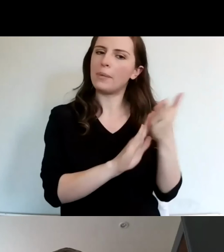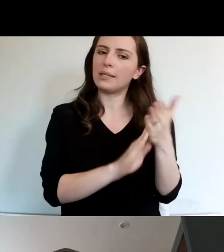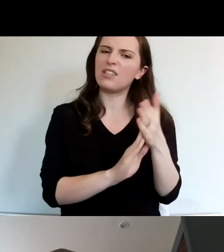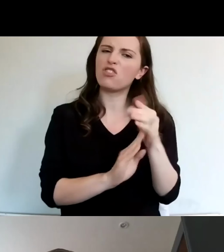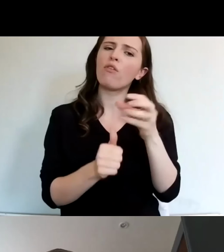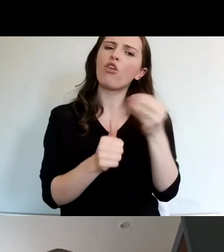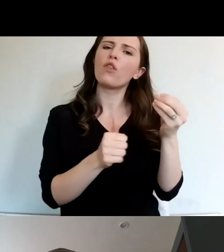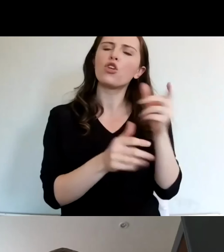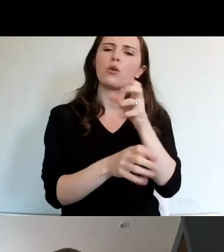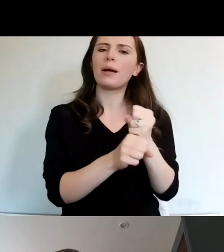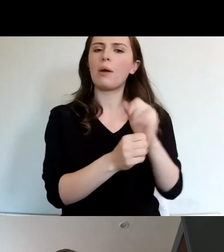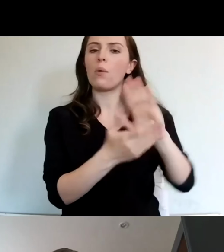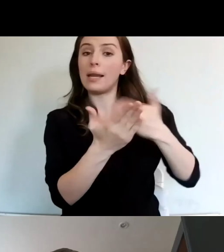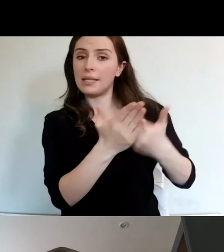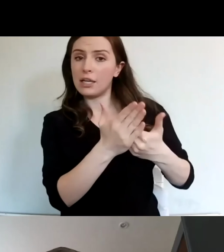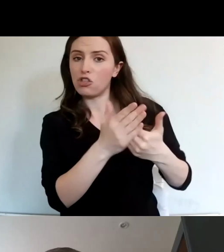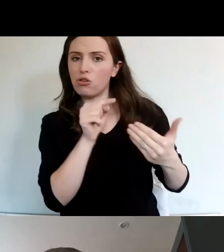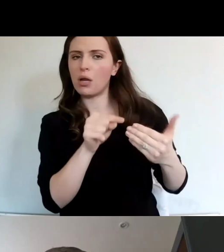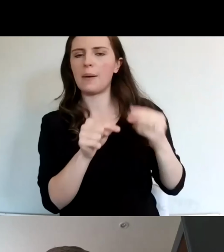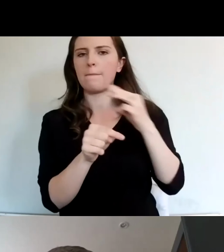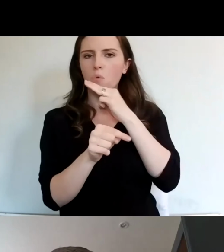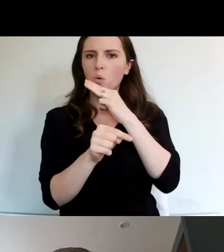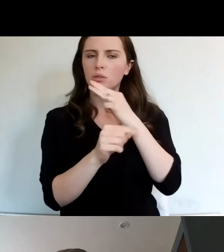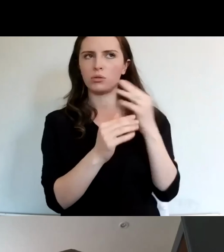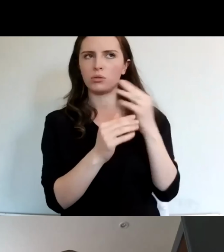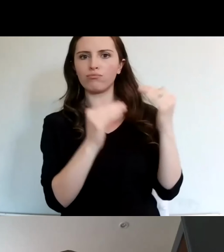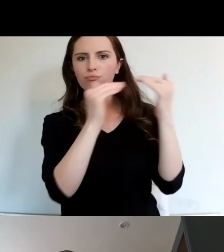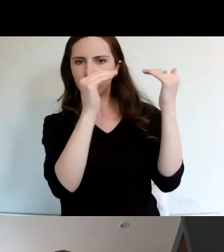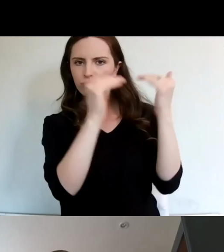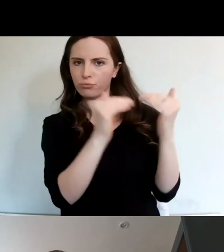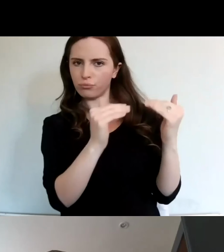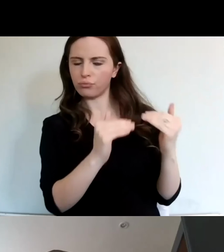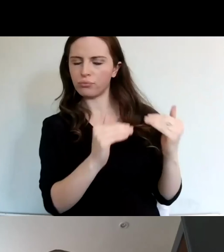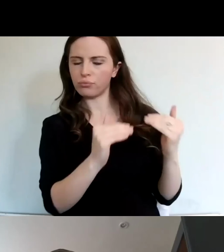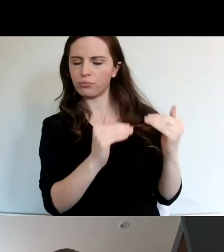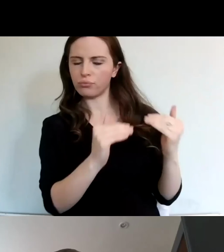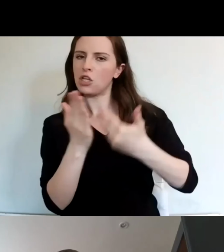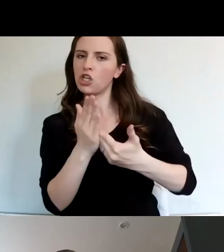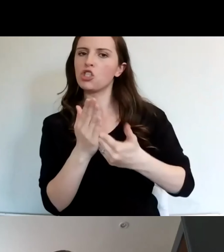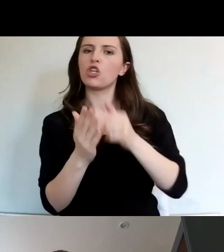the importance of legislation and legislative requirements that we have. We've looked at reasonable accommodation.